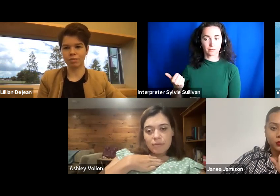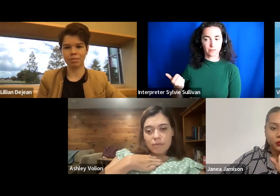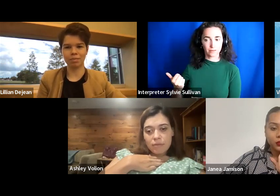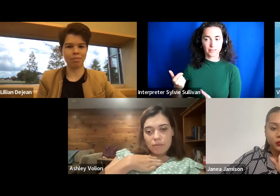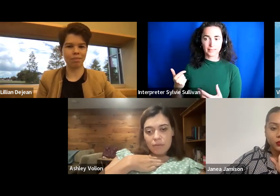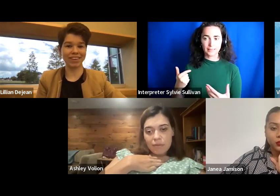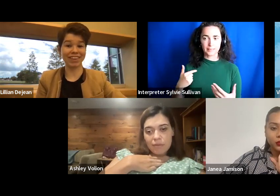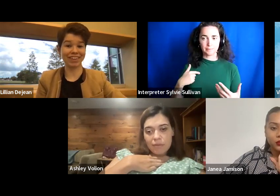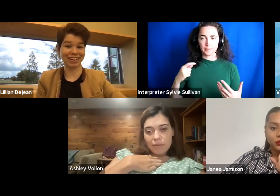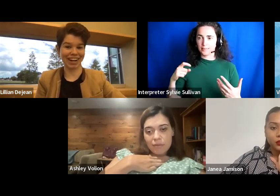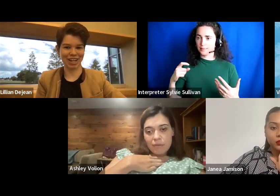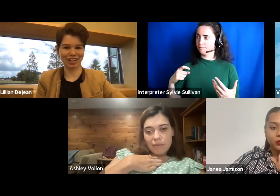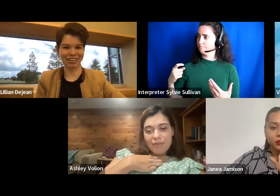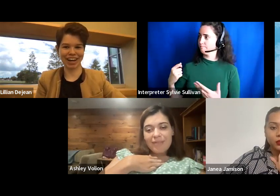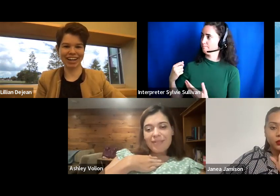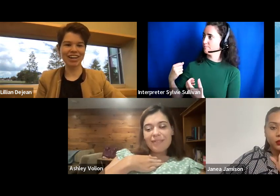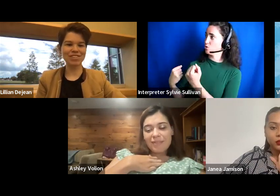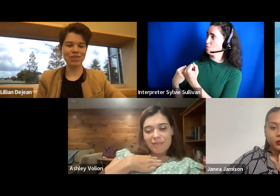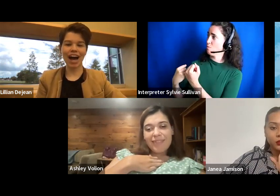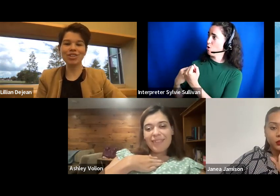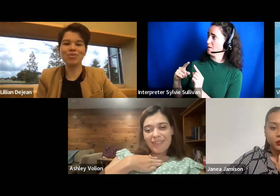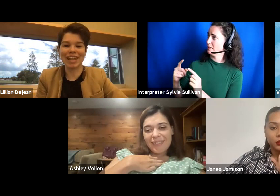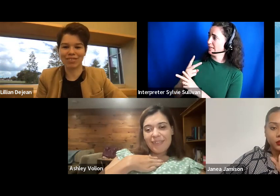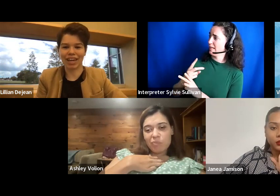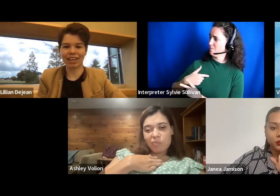But there, your caretaker right so how do you navigate that.